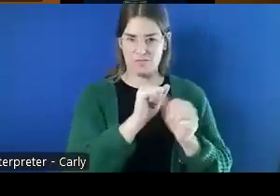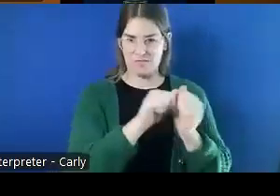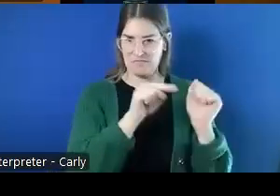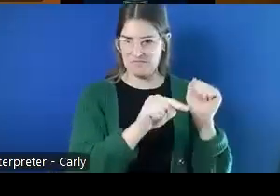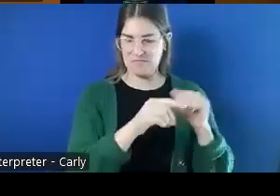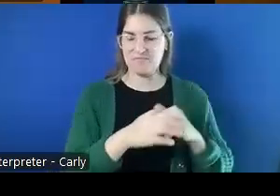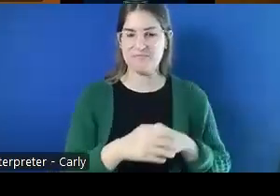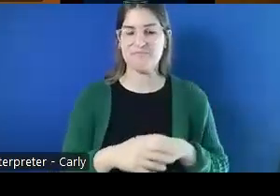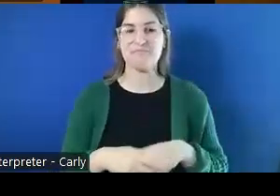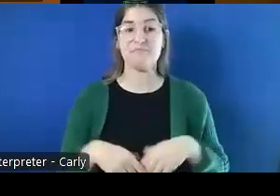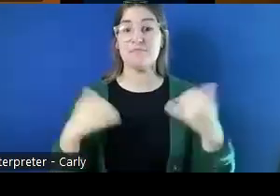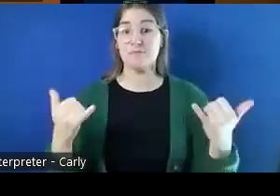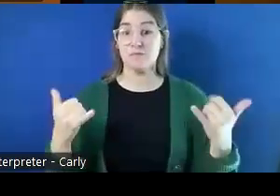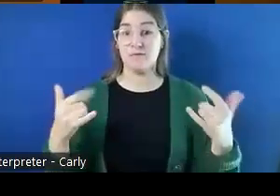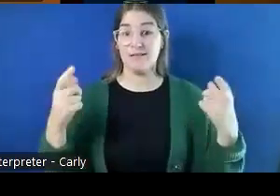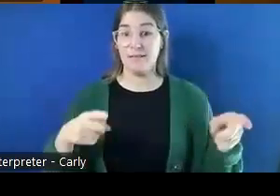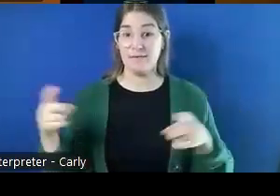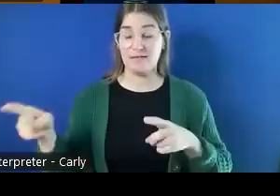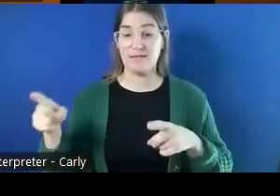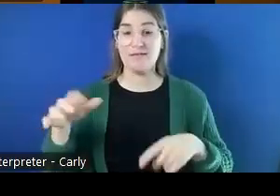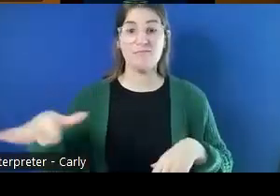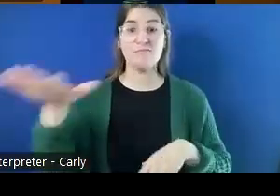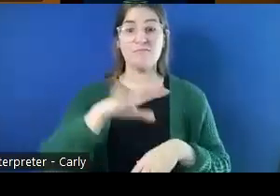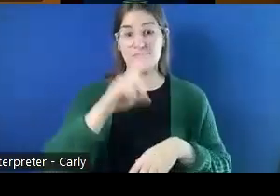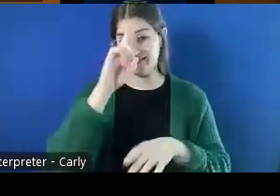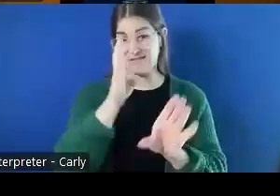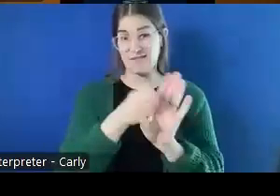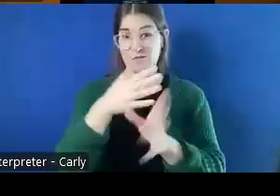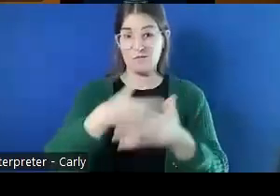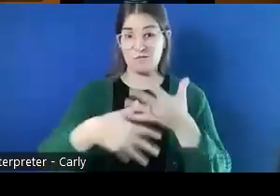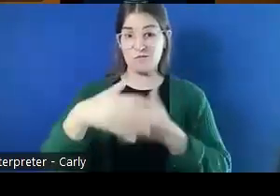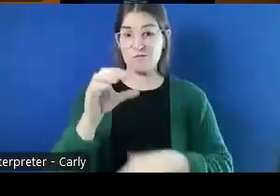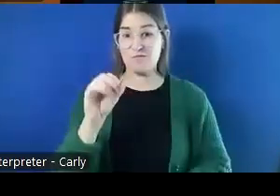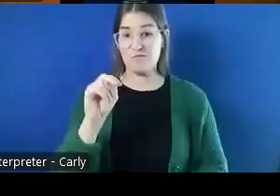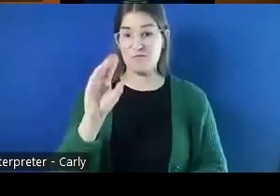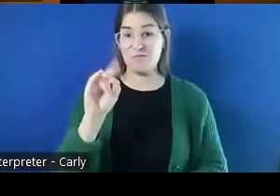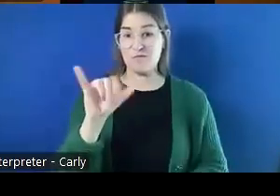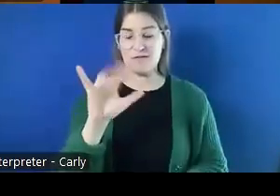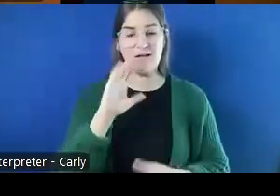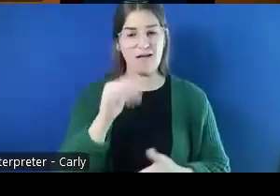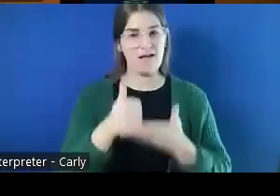what currently is being done in in psychosocial oncology um in diets is helpful but I will say